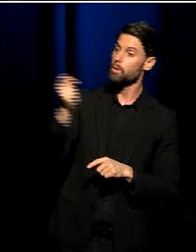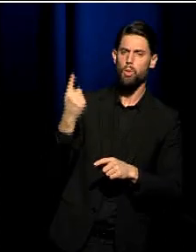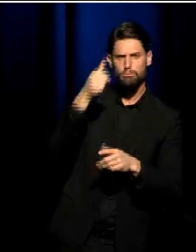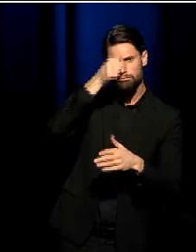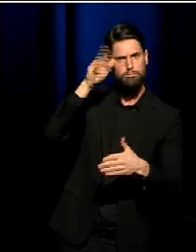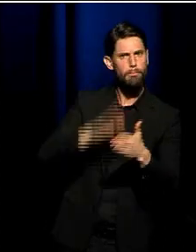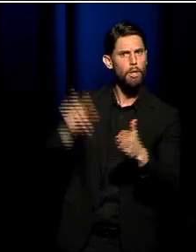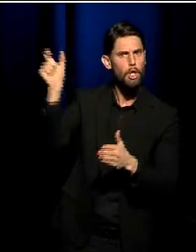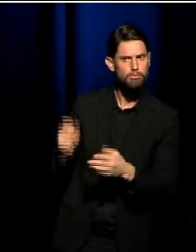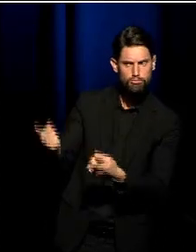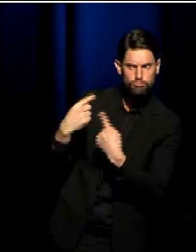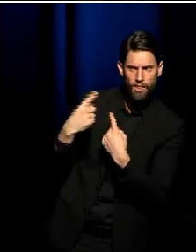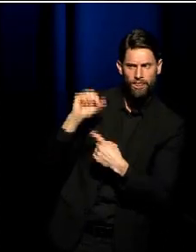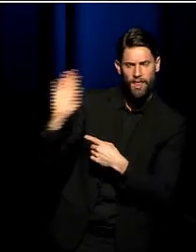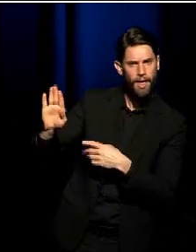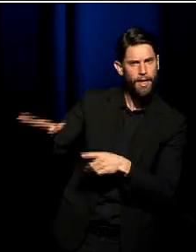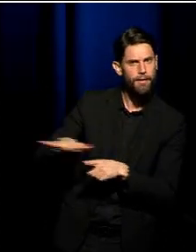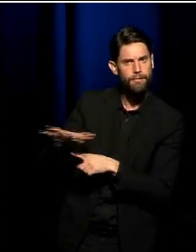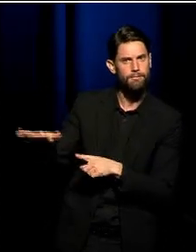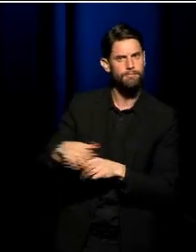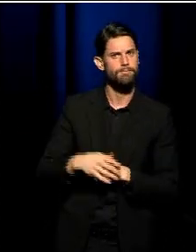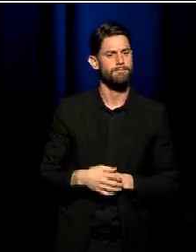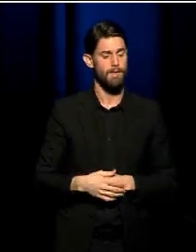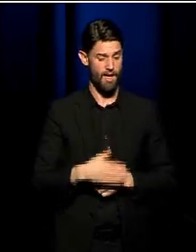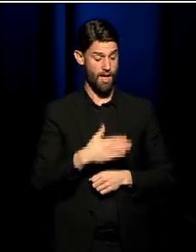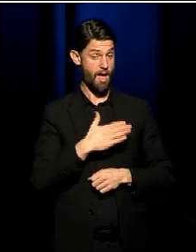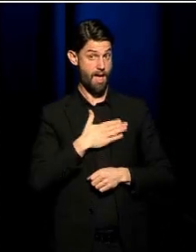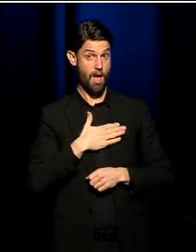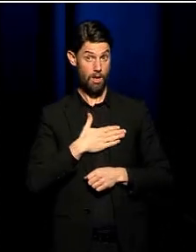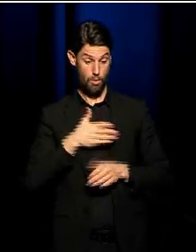each hearing will focus on a theme the Commission has developed themes or